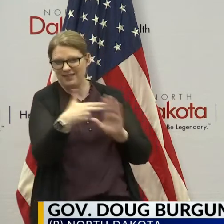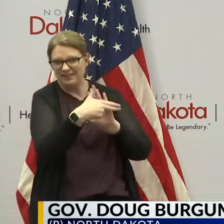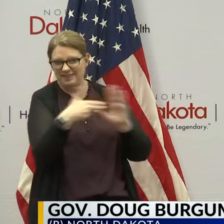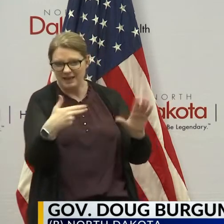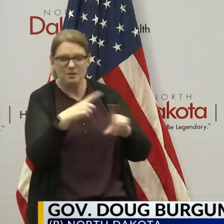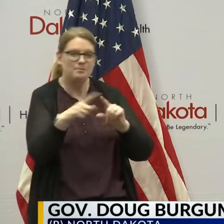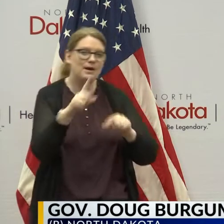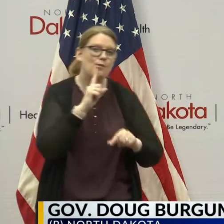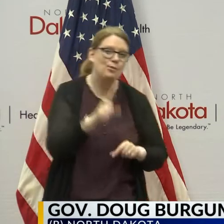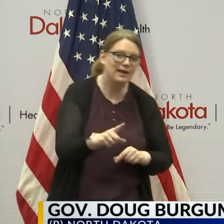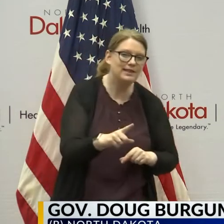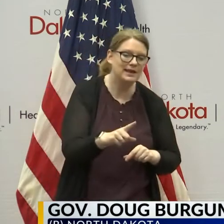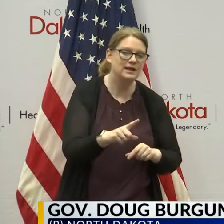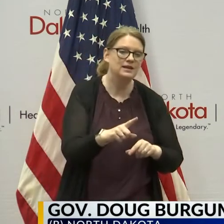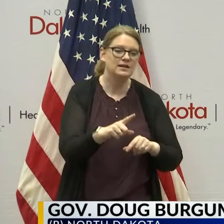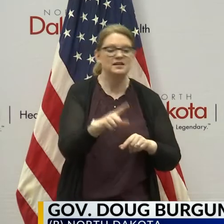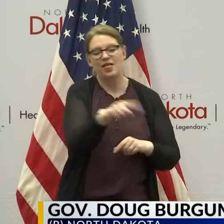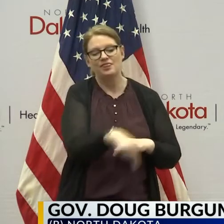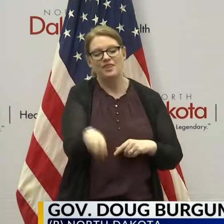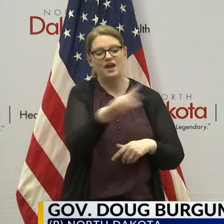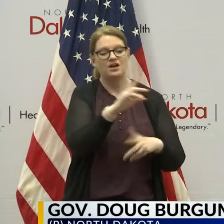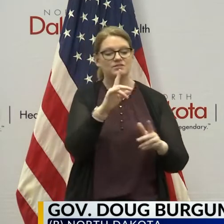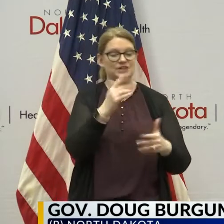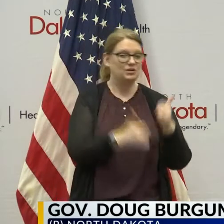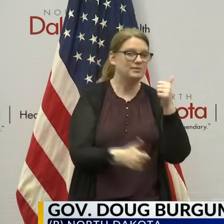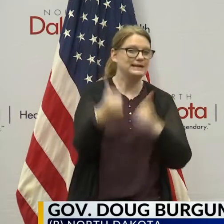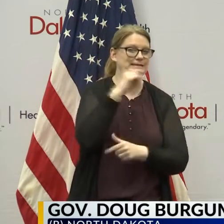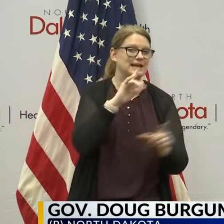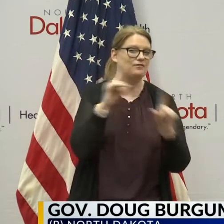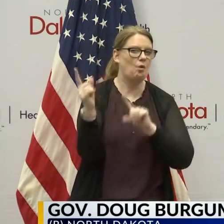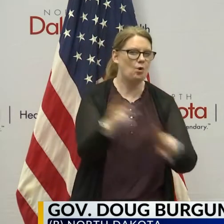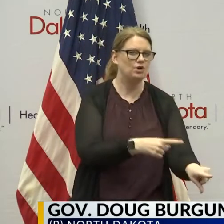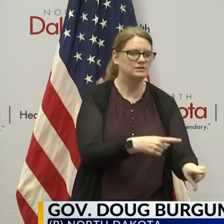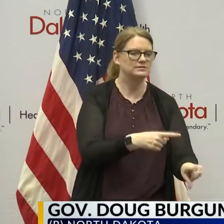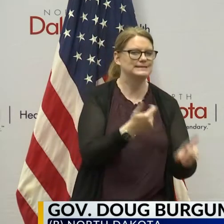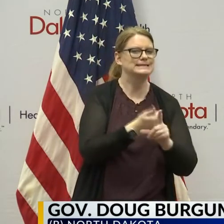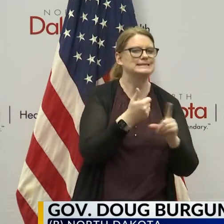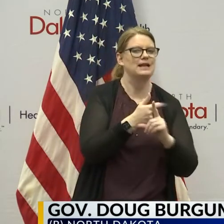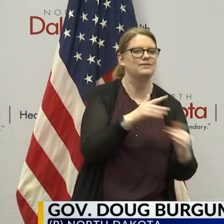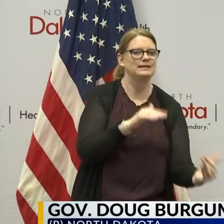RESTRICTIONS ON TRAVEL AND CLOSING BUSINESSES AND CLOSING SCHOOLS BUT DIDN'T HAVE THE LABEL THAT SOME PEOPLE ARE